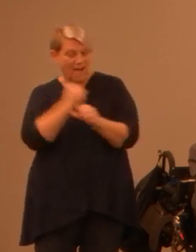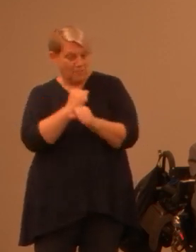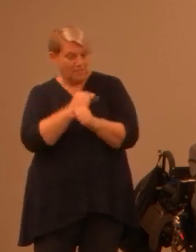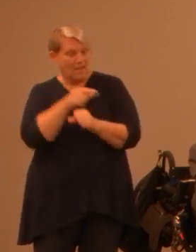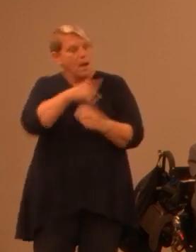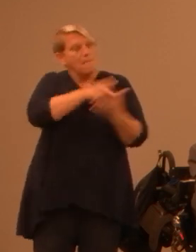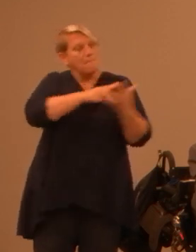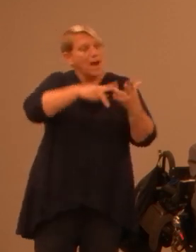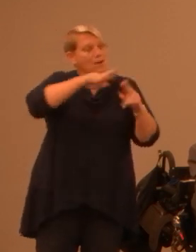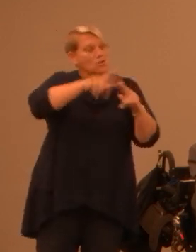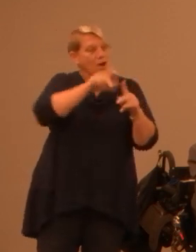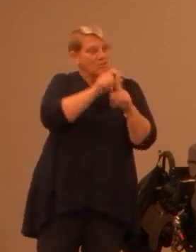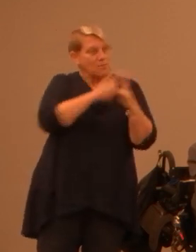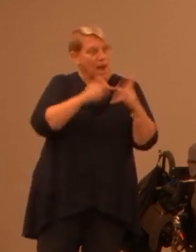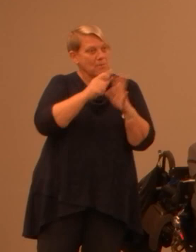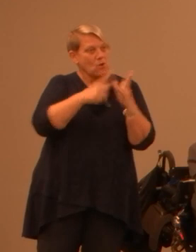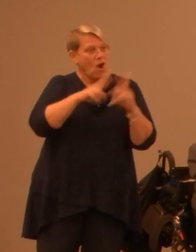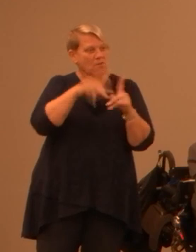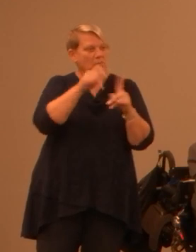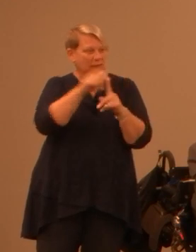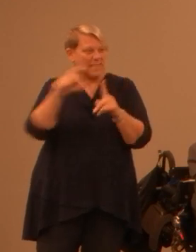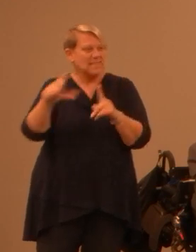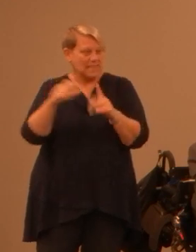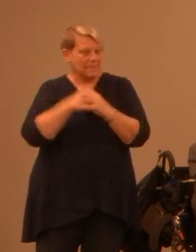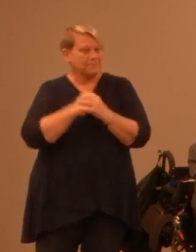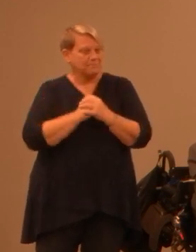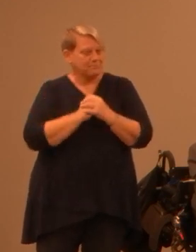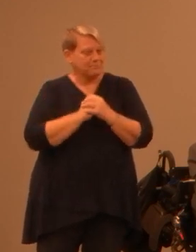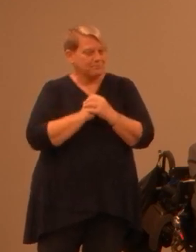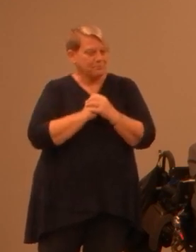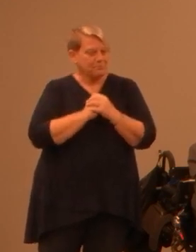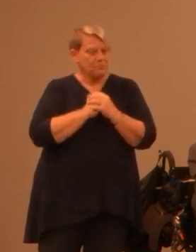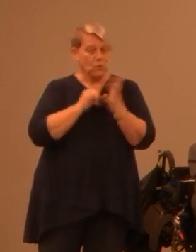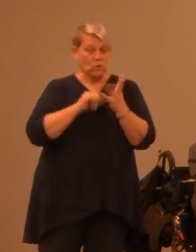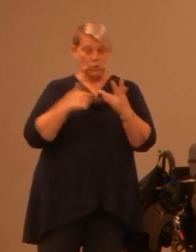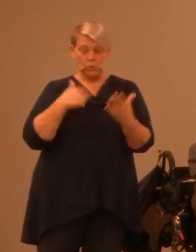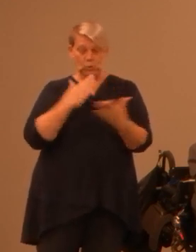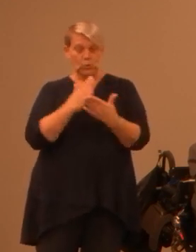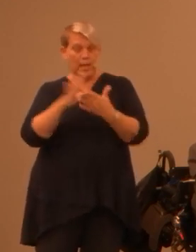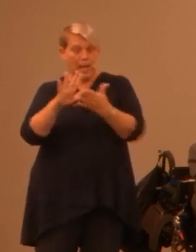the Department of the Premier and Cabinet. So we are really happy and proud to